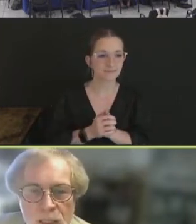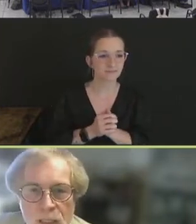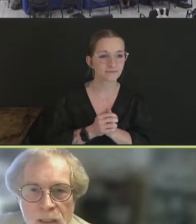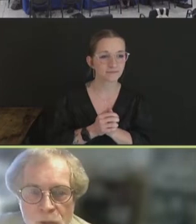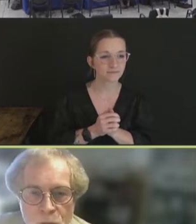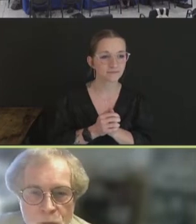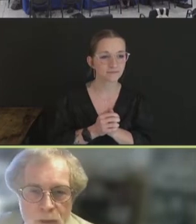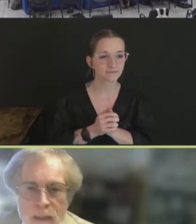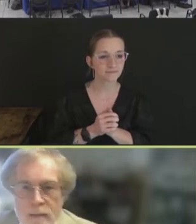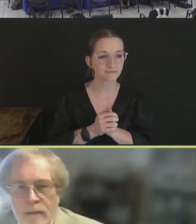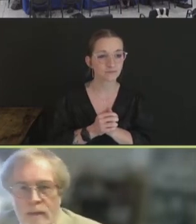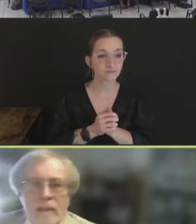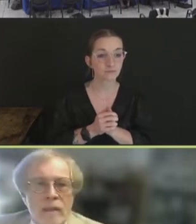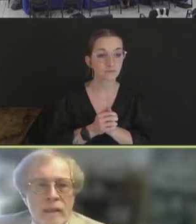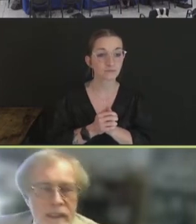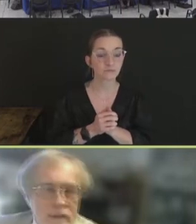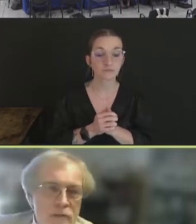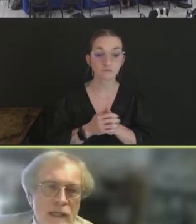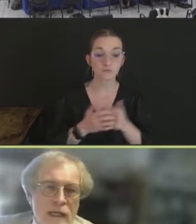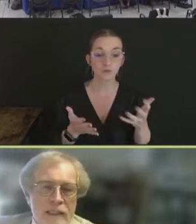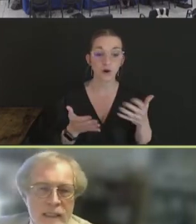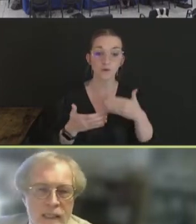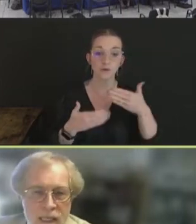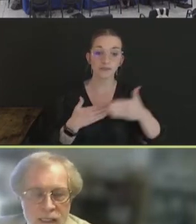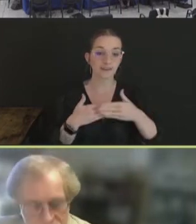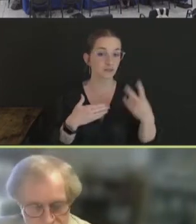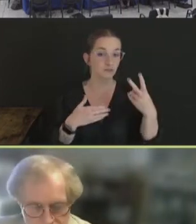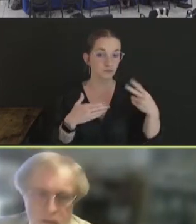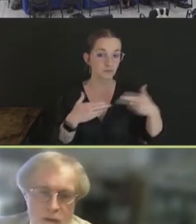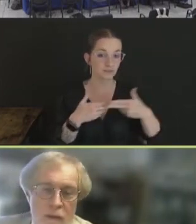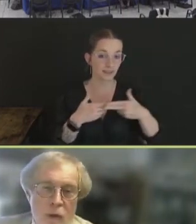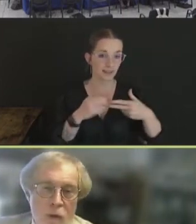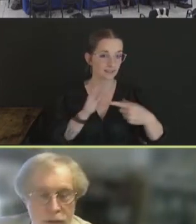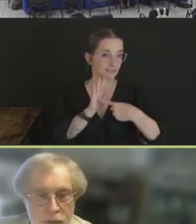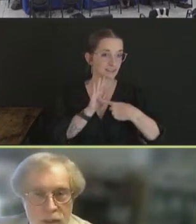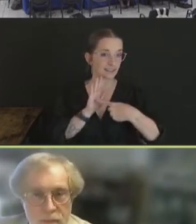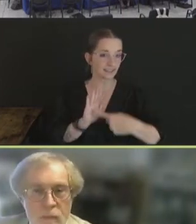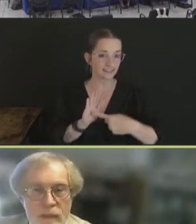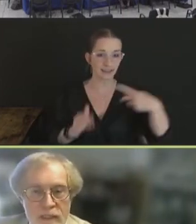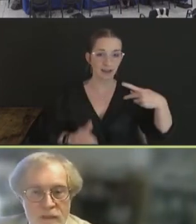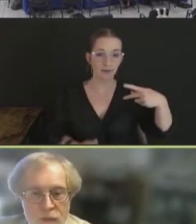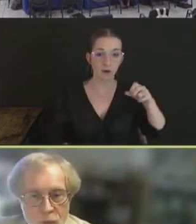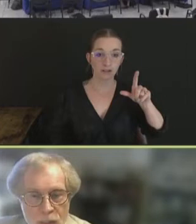So, the next two slides indicate, you know, the polio has been with us for a while.